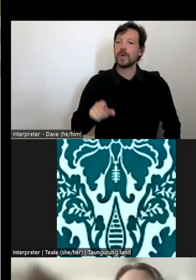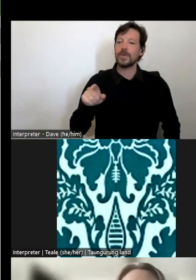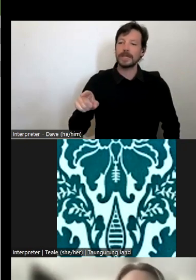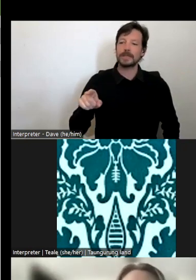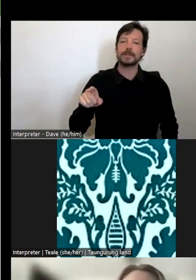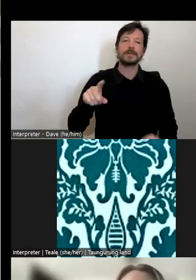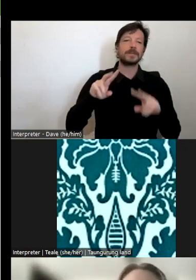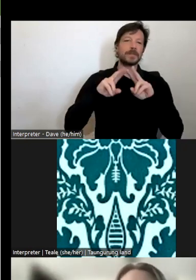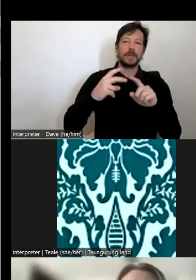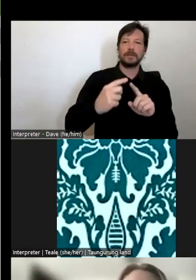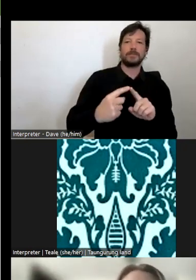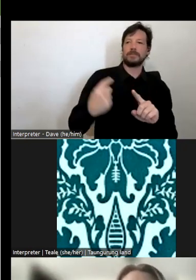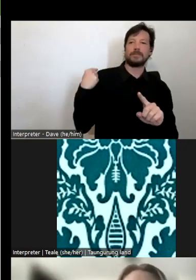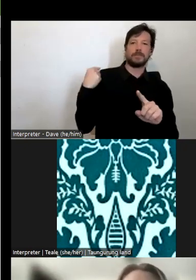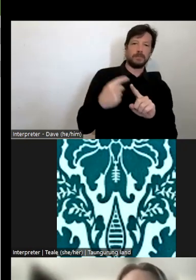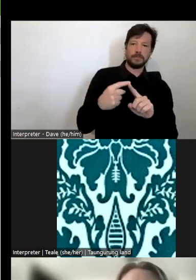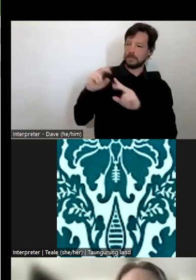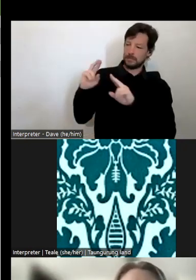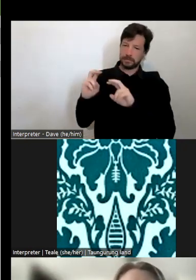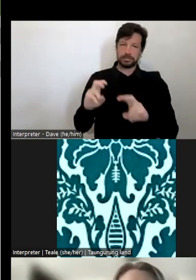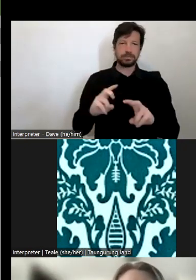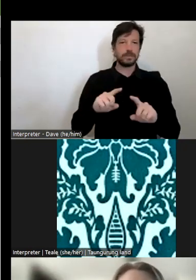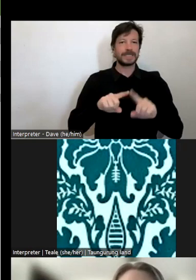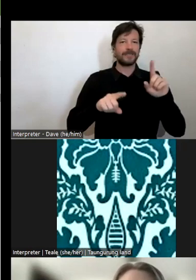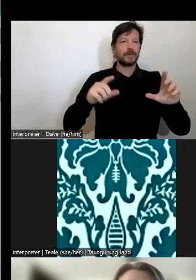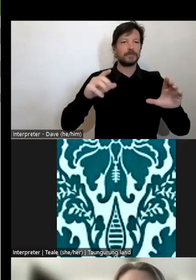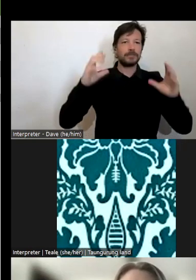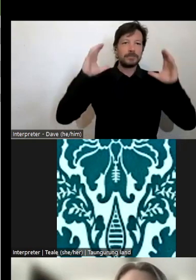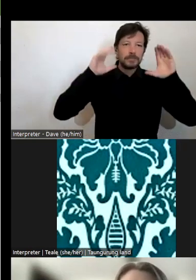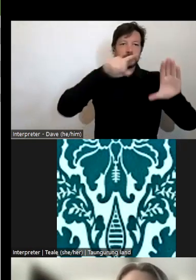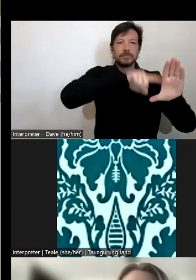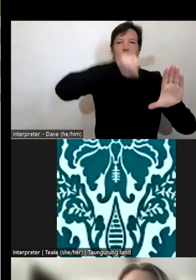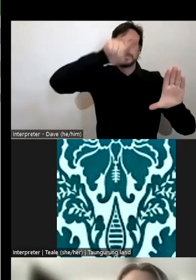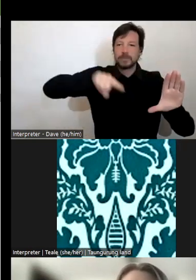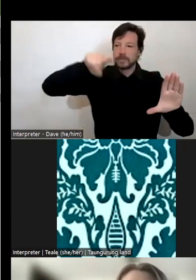and just looking at the charts, basically. And so these are kids who were seen